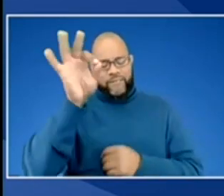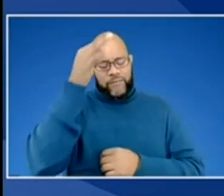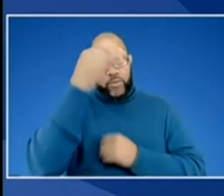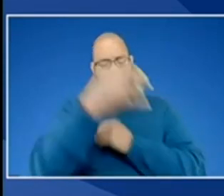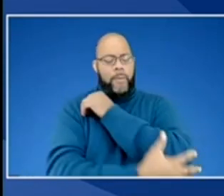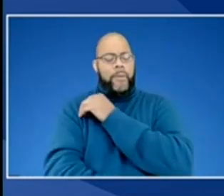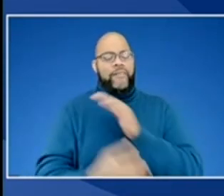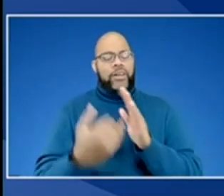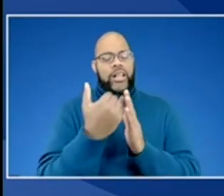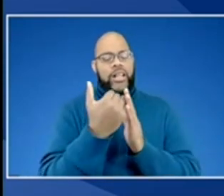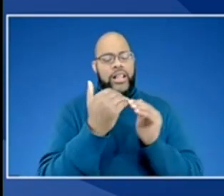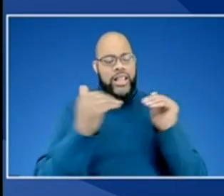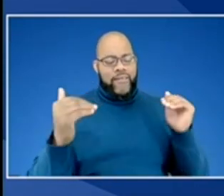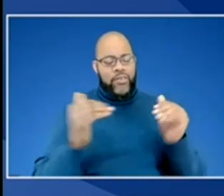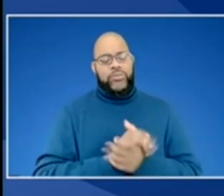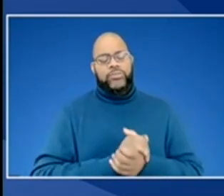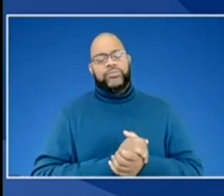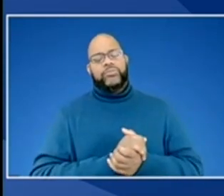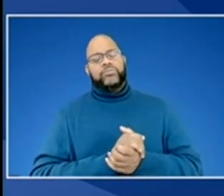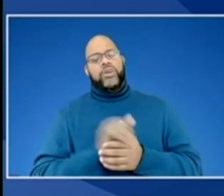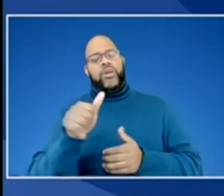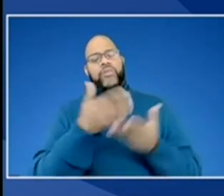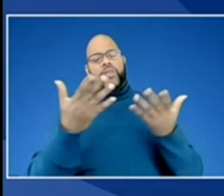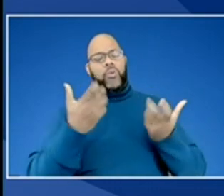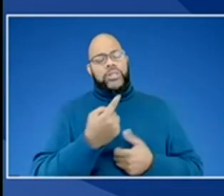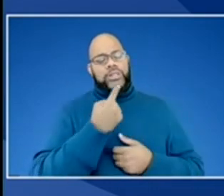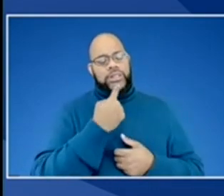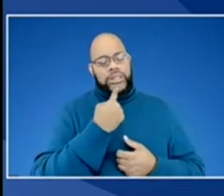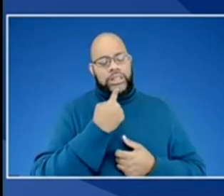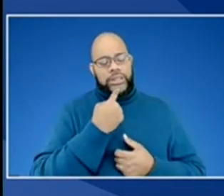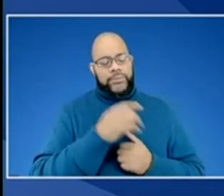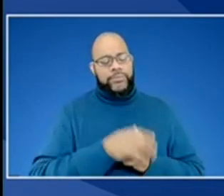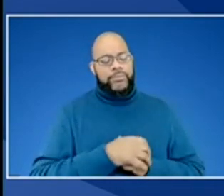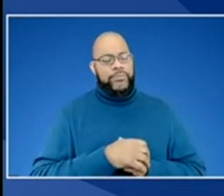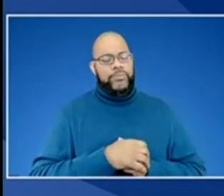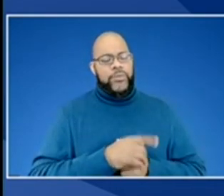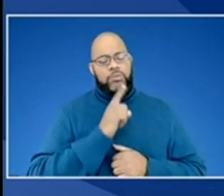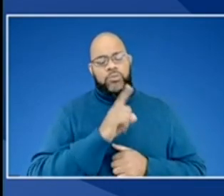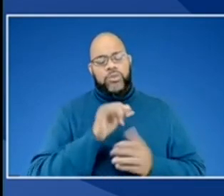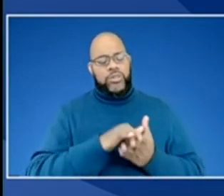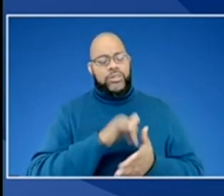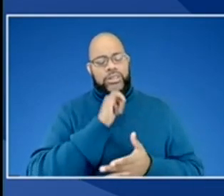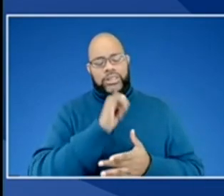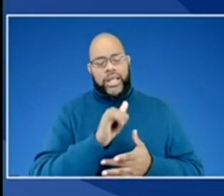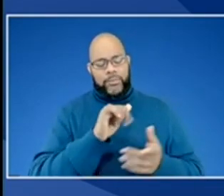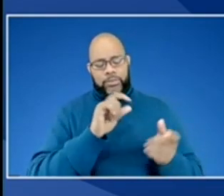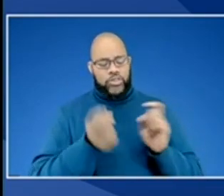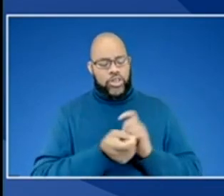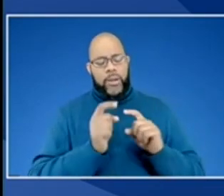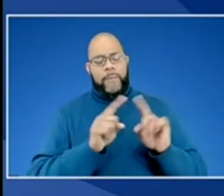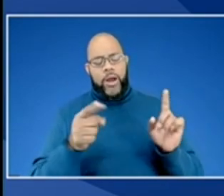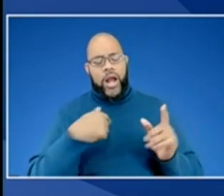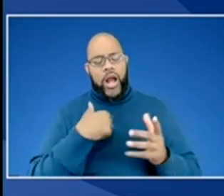The other thing I wanted to say here, I'm sure that this is not going to be changed, but I just would like it to be put on the